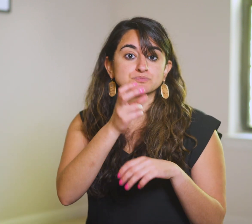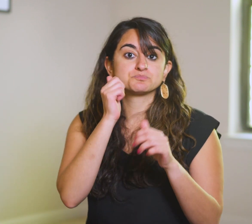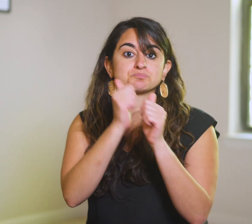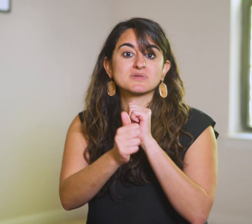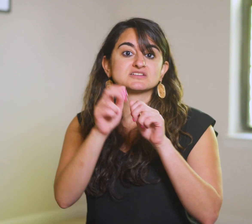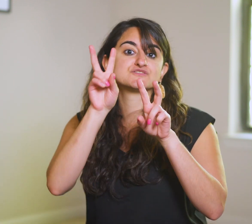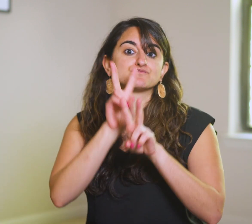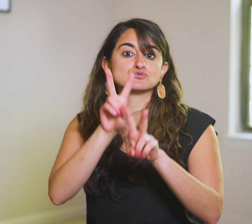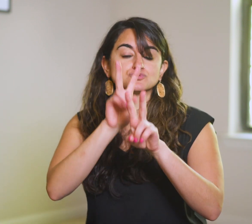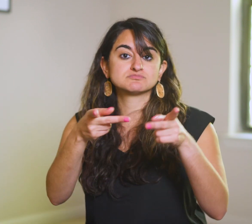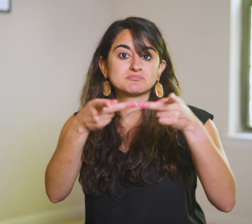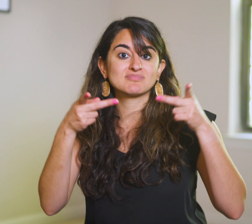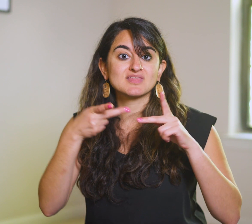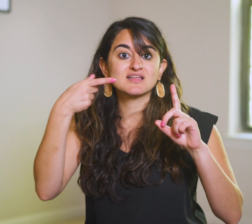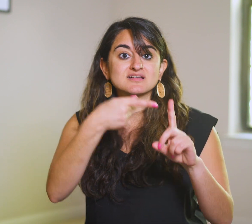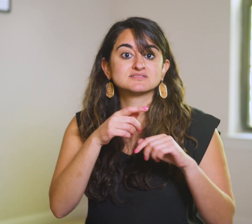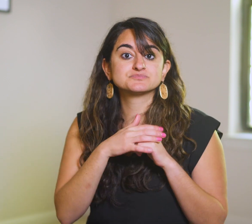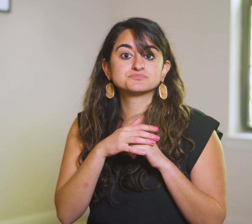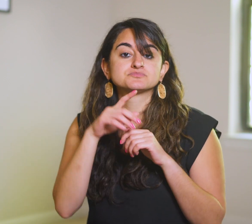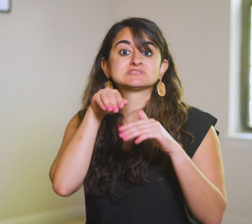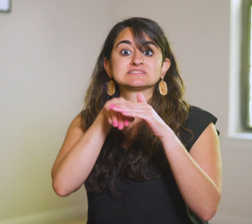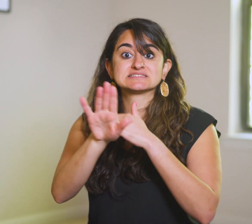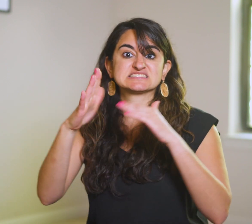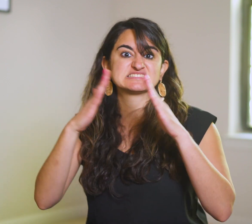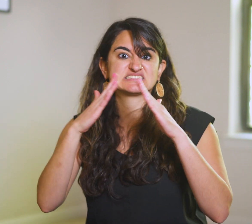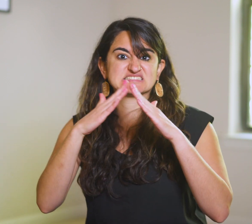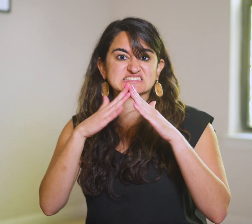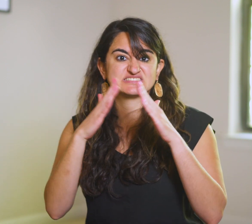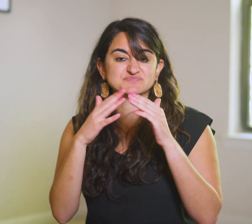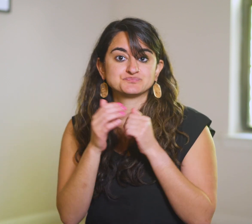and passes a funeral procession as He’s entering the city.